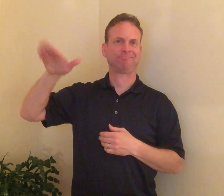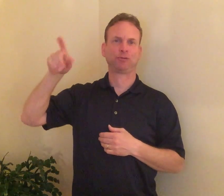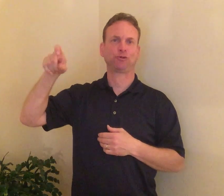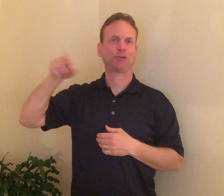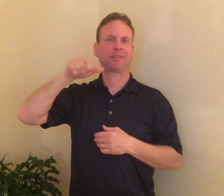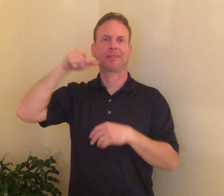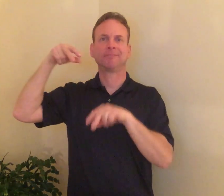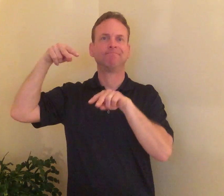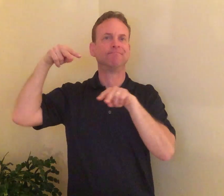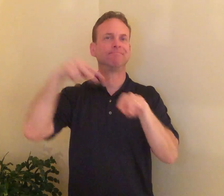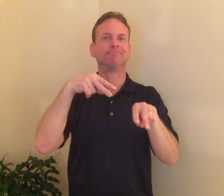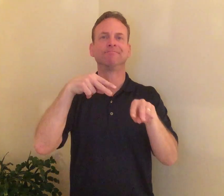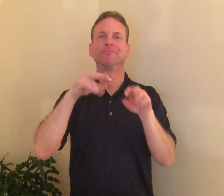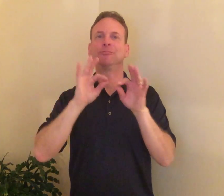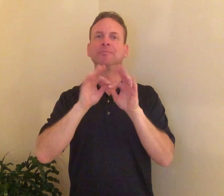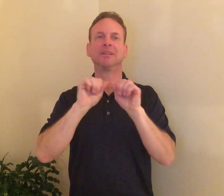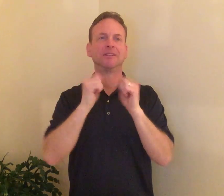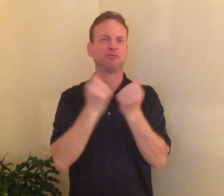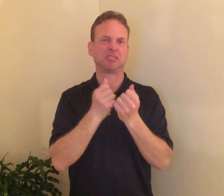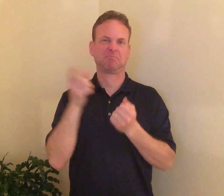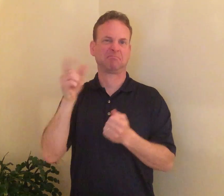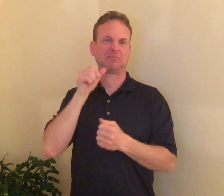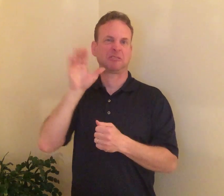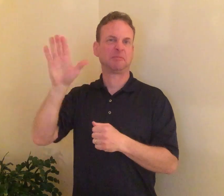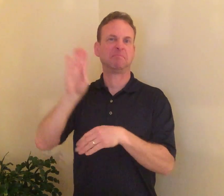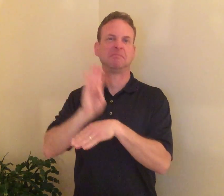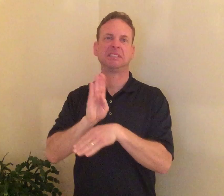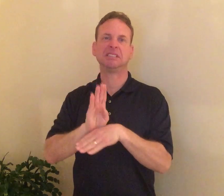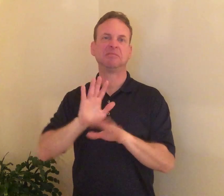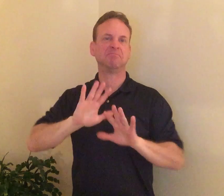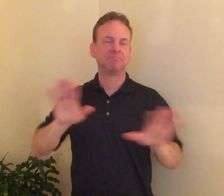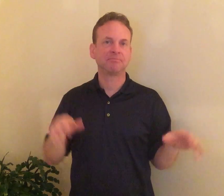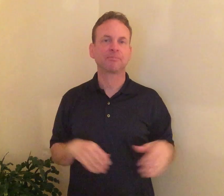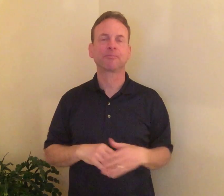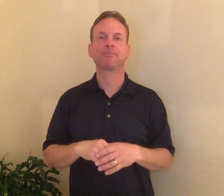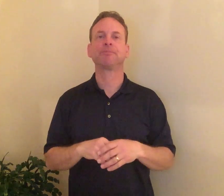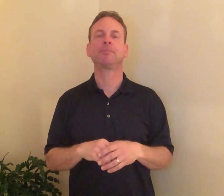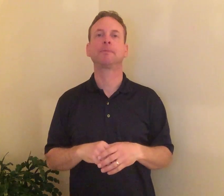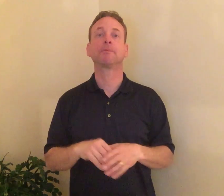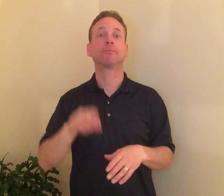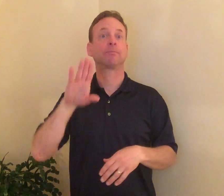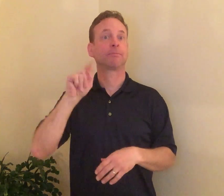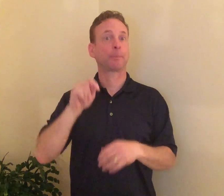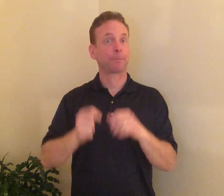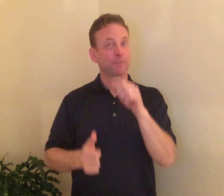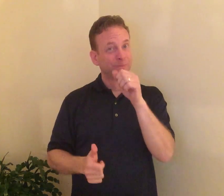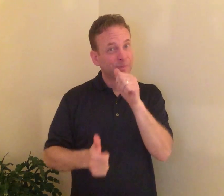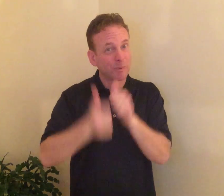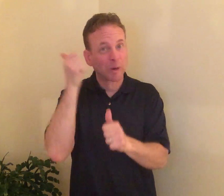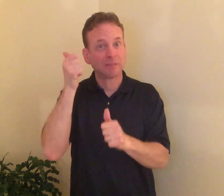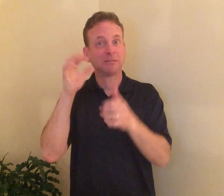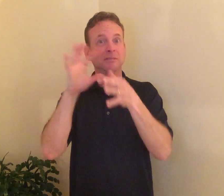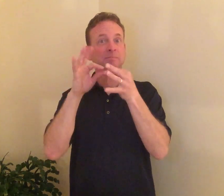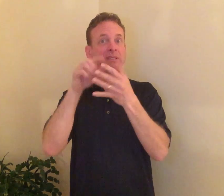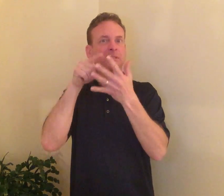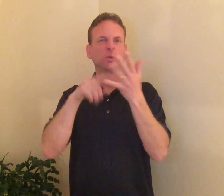involved in any oversight of interpreter agencies. We did find that most of the comments were